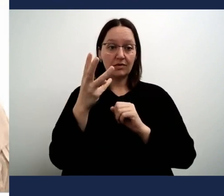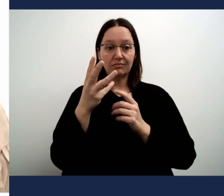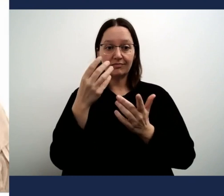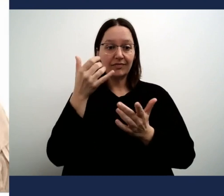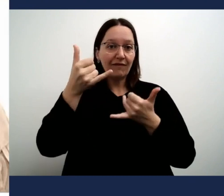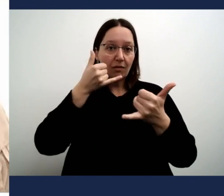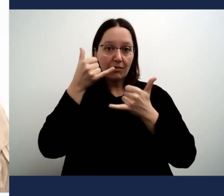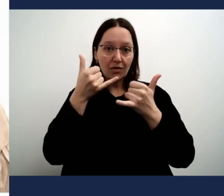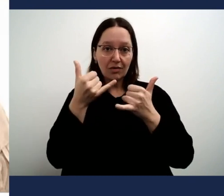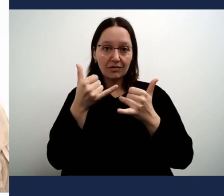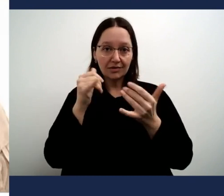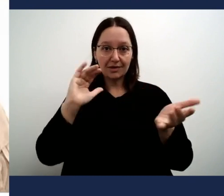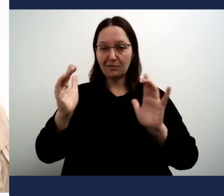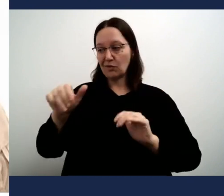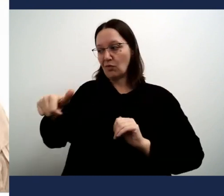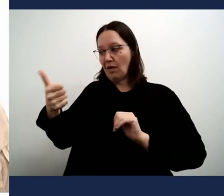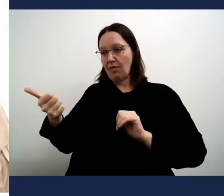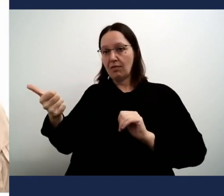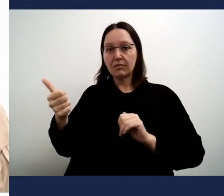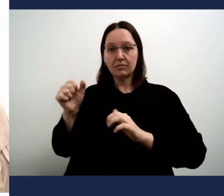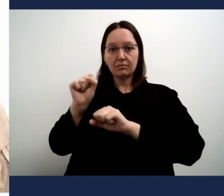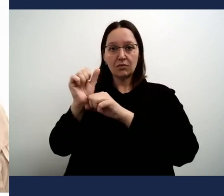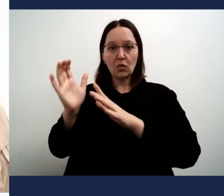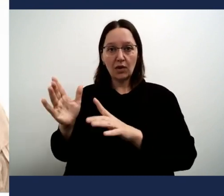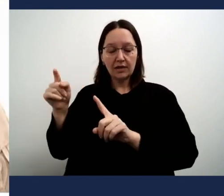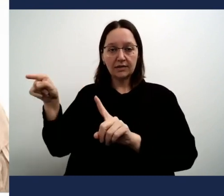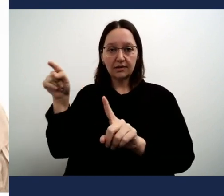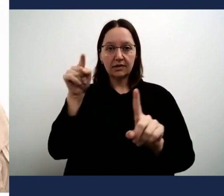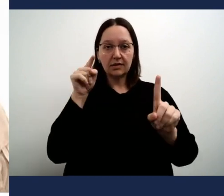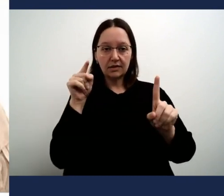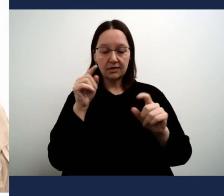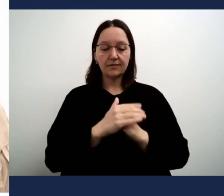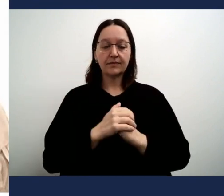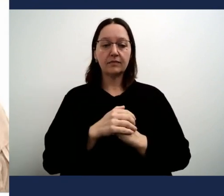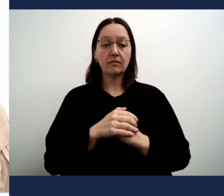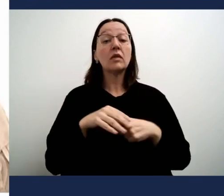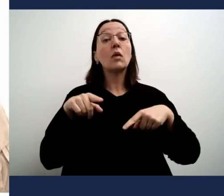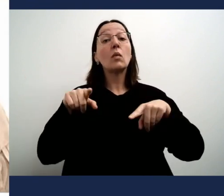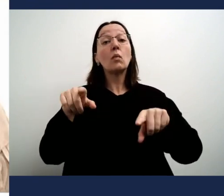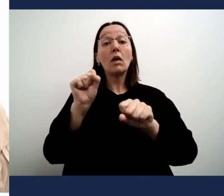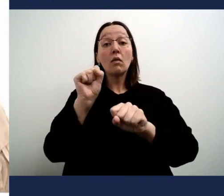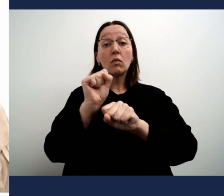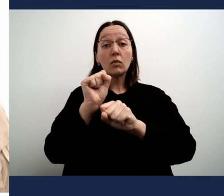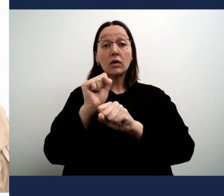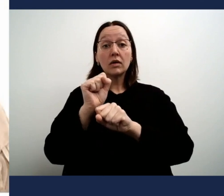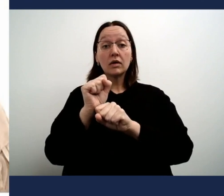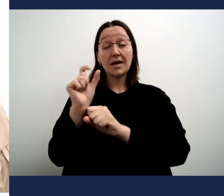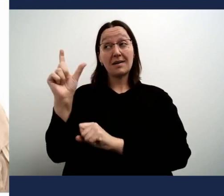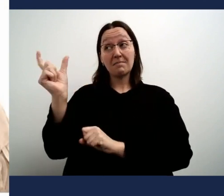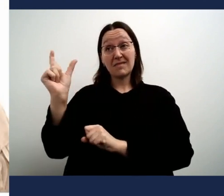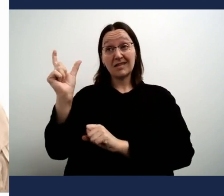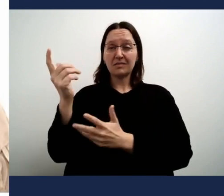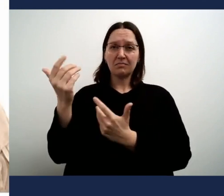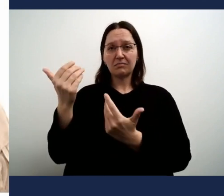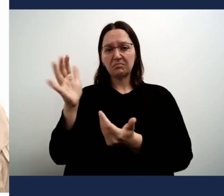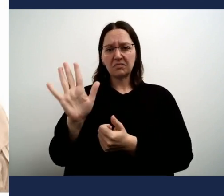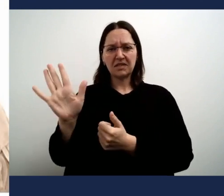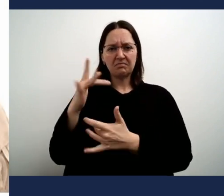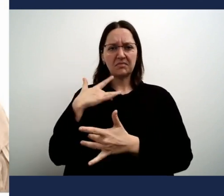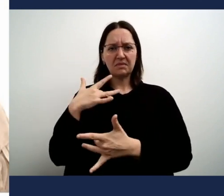Diego and I sat next to this elderly white woman with whom I talked with the entire flight.